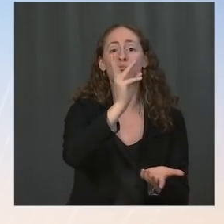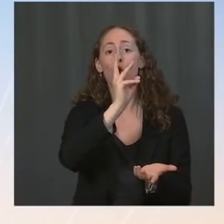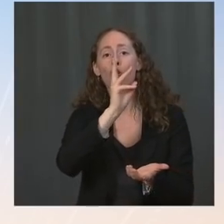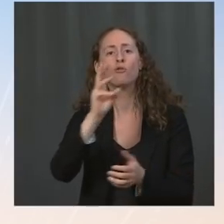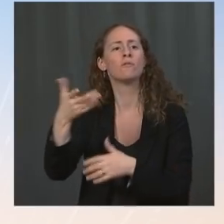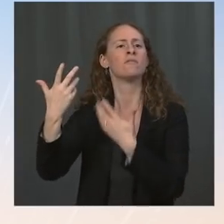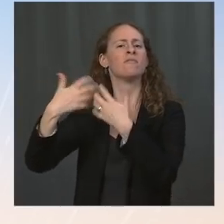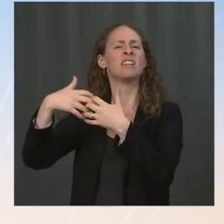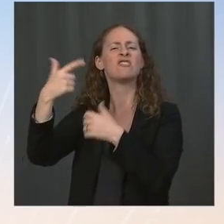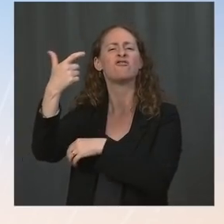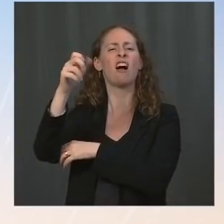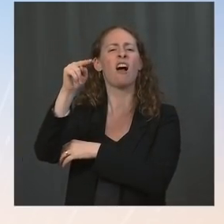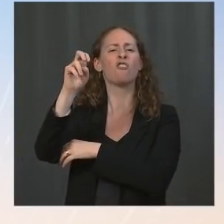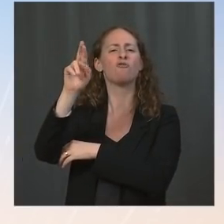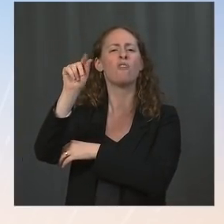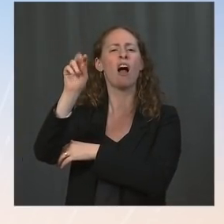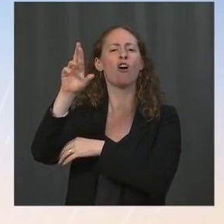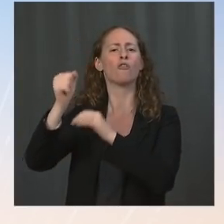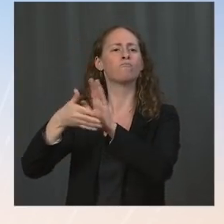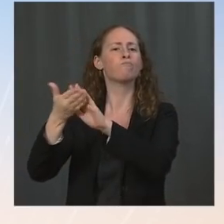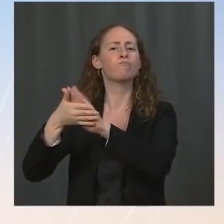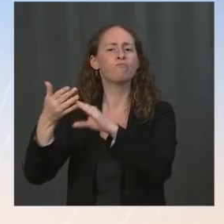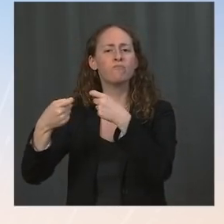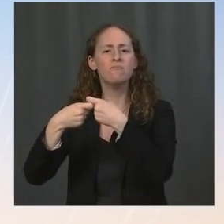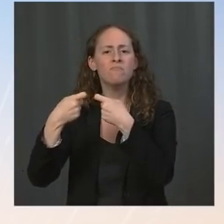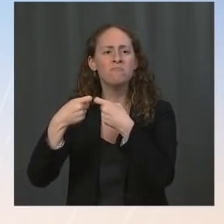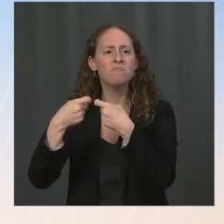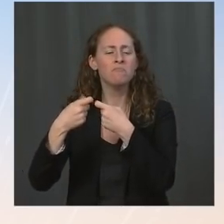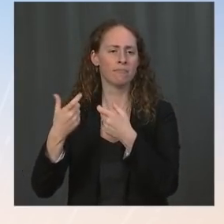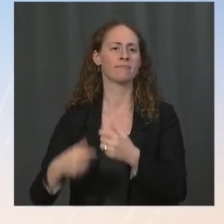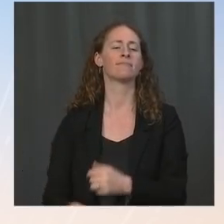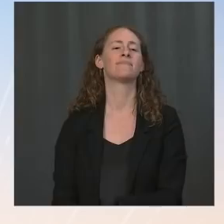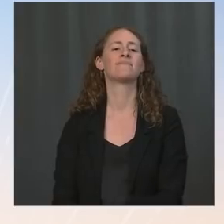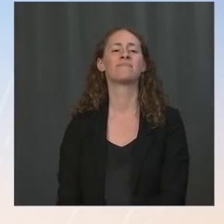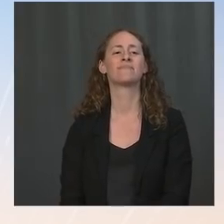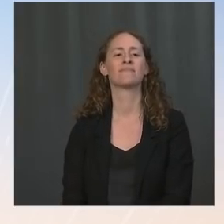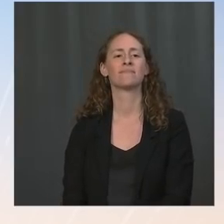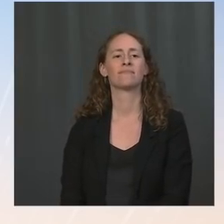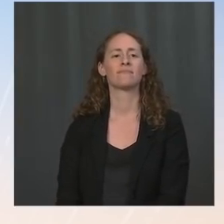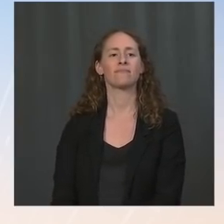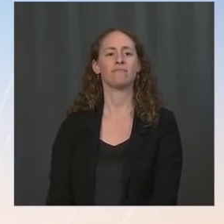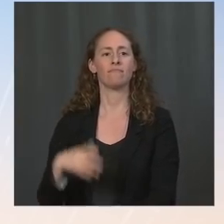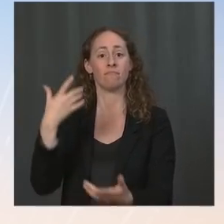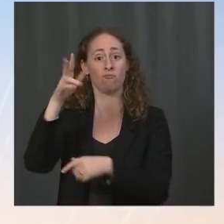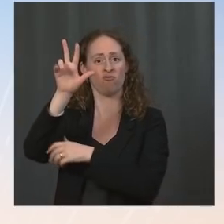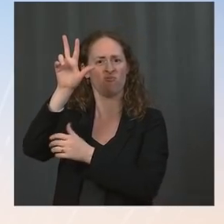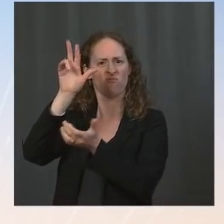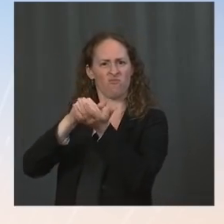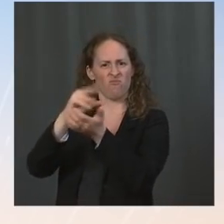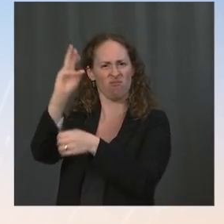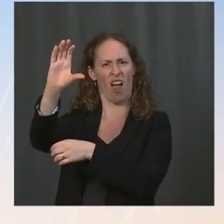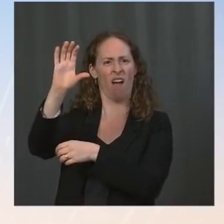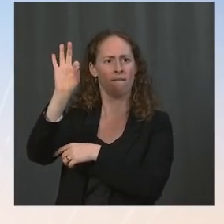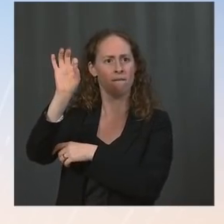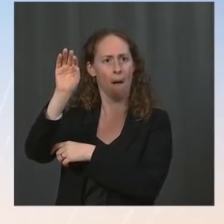More than 3,600 FEMA employees are deployed to Alabama, Florida, Georgia, Louisiana, Mississippi, and Texas